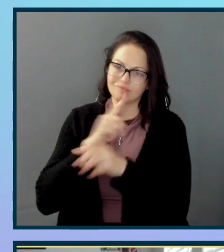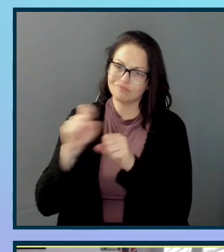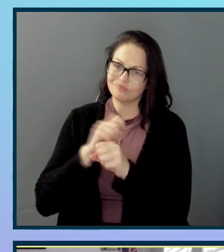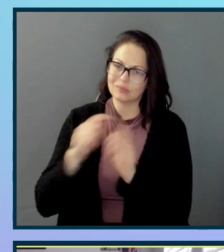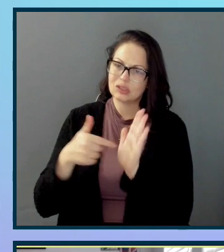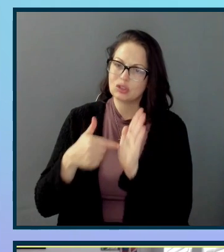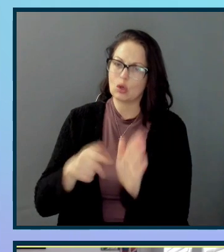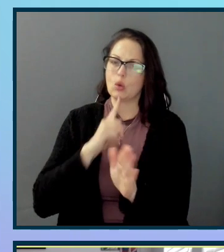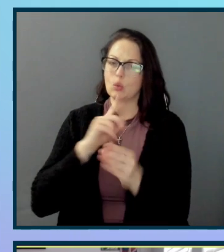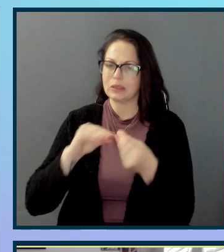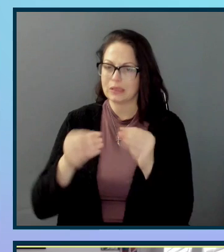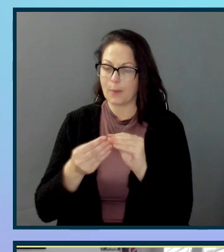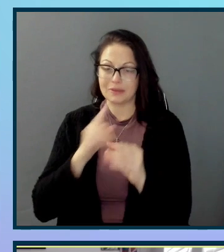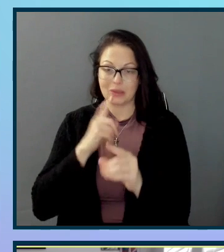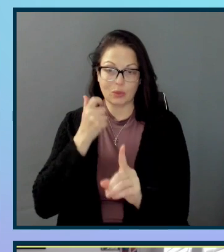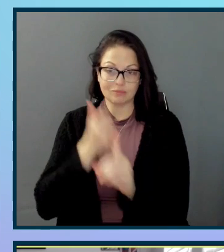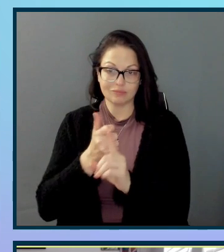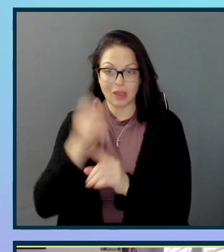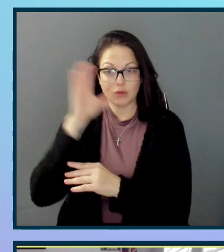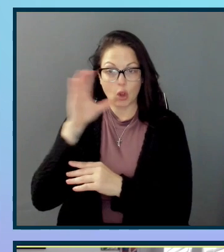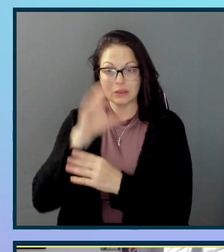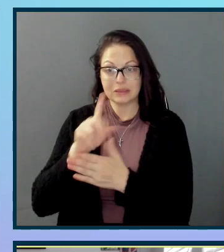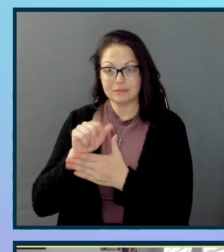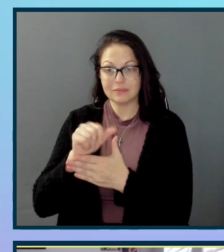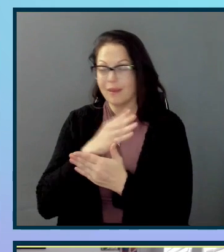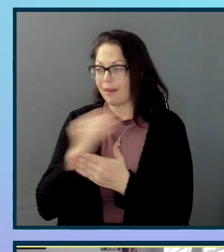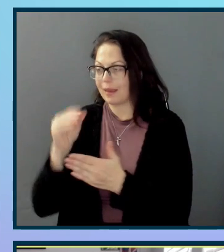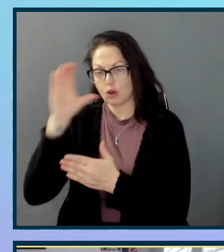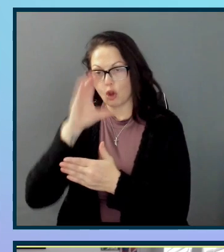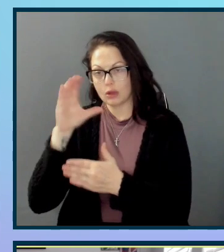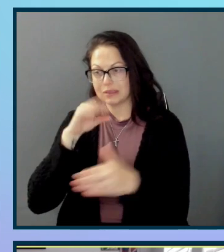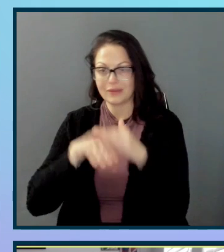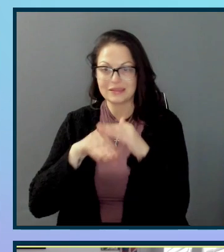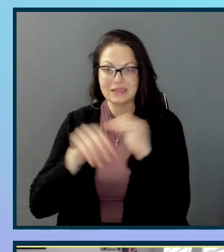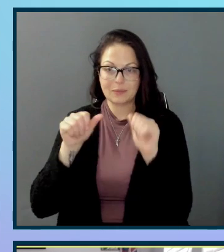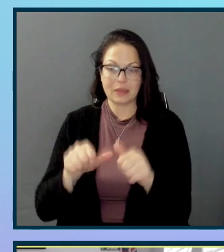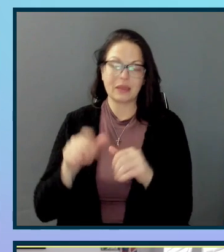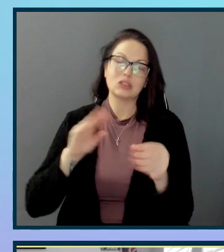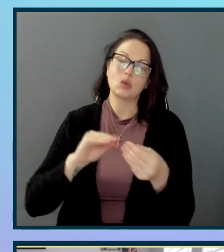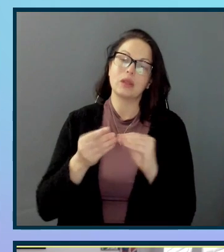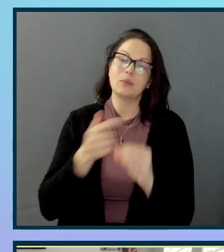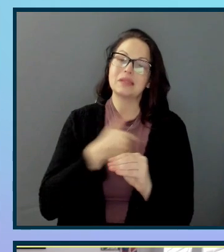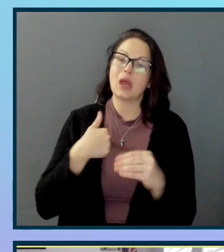and the real impact of cognitive disabilities and cognitive accessibility. So the numbers that we do have right now